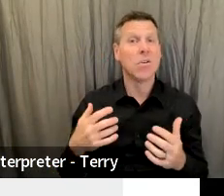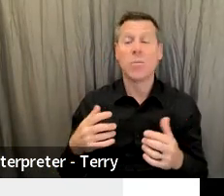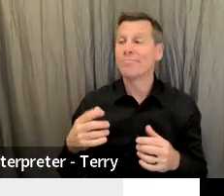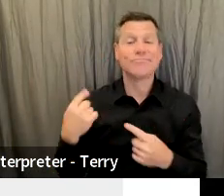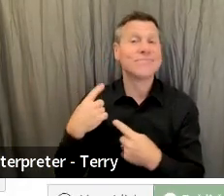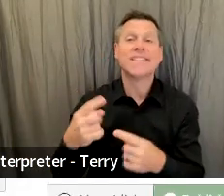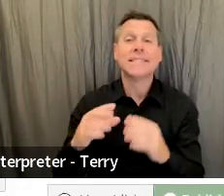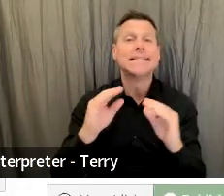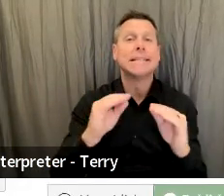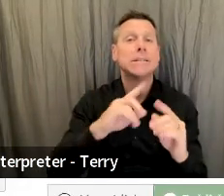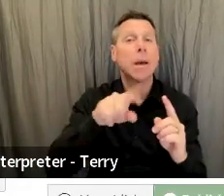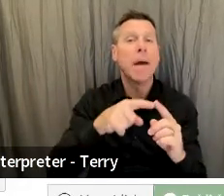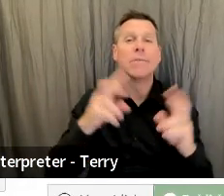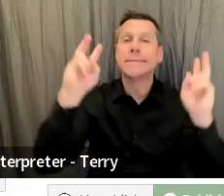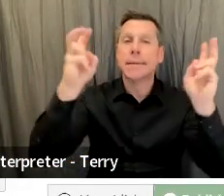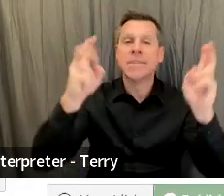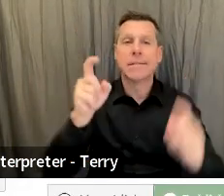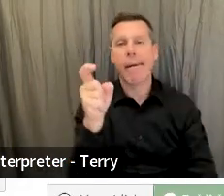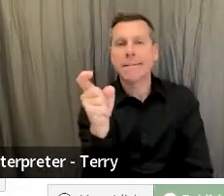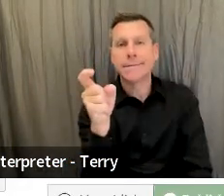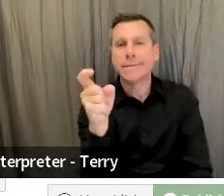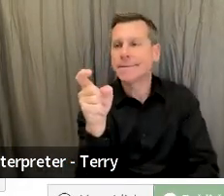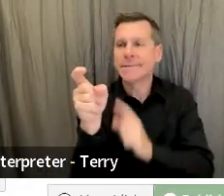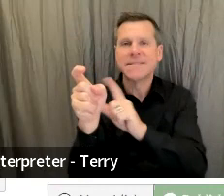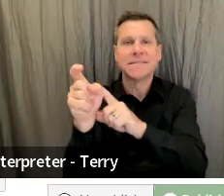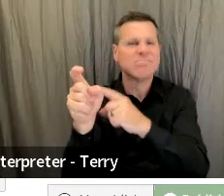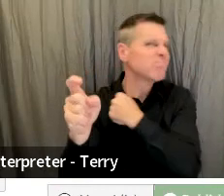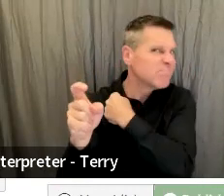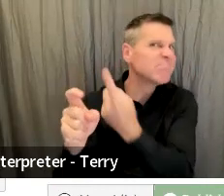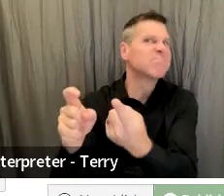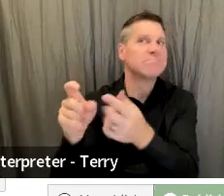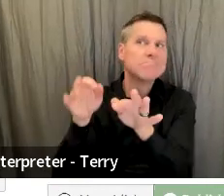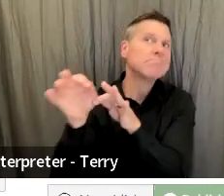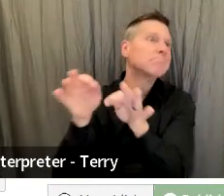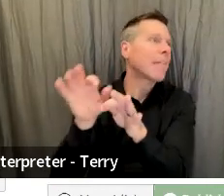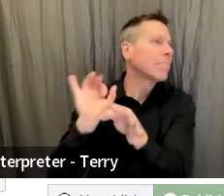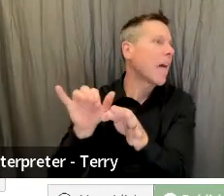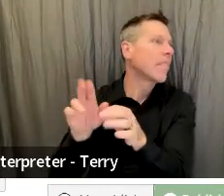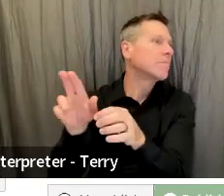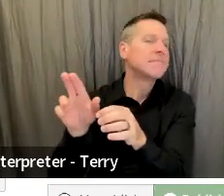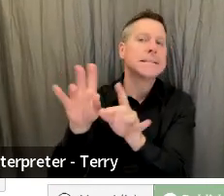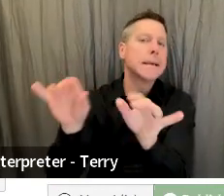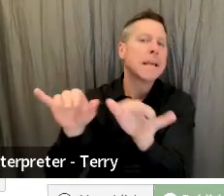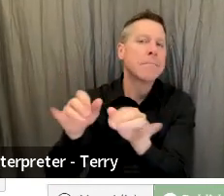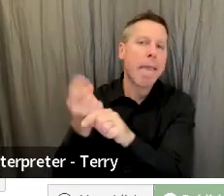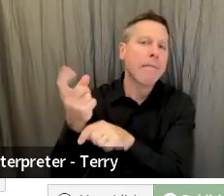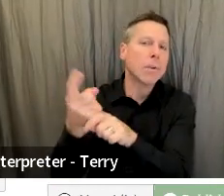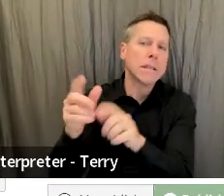We also wanted to make sure that this included resources that, you know, would get someone excited about